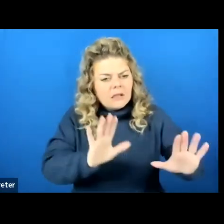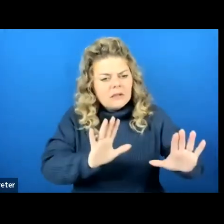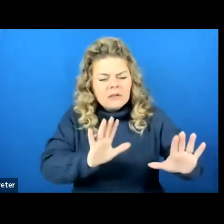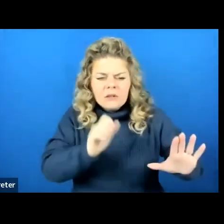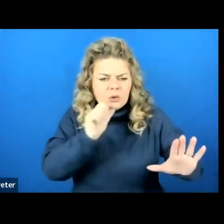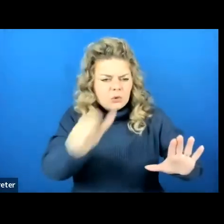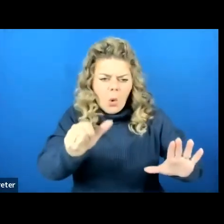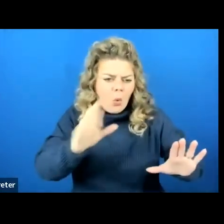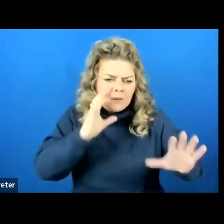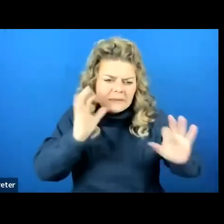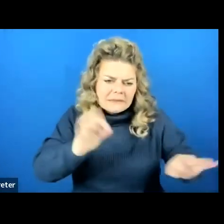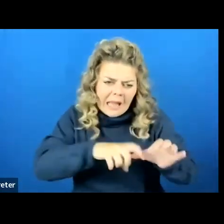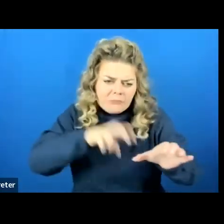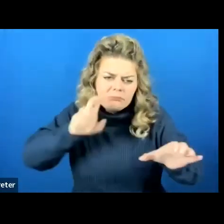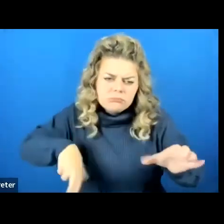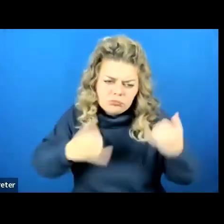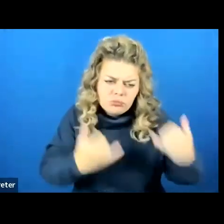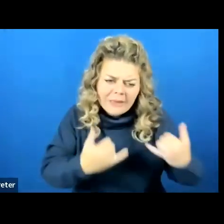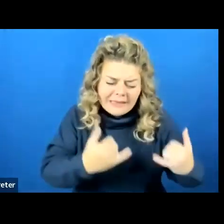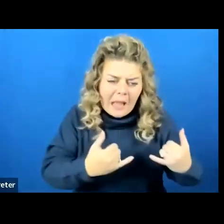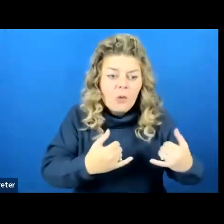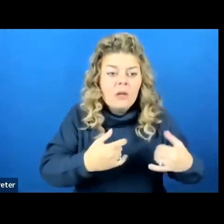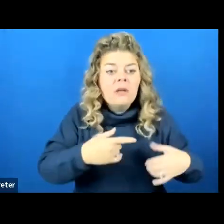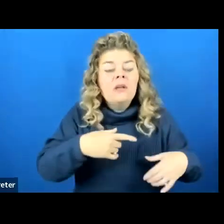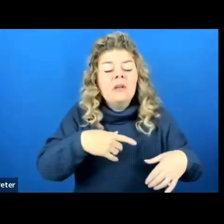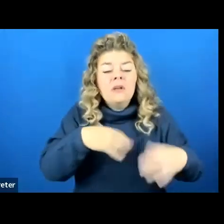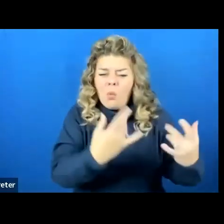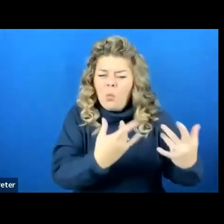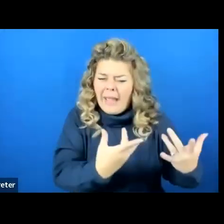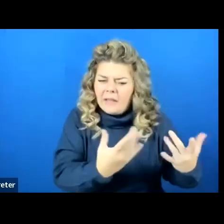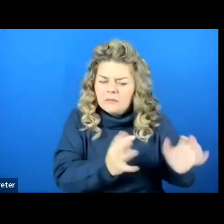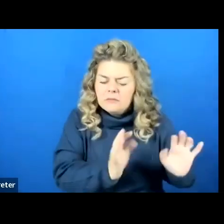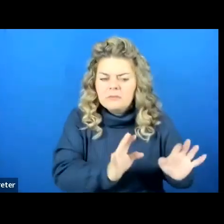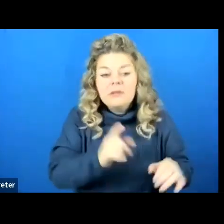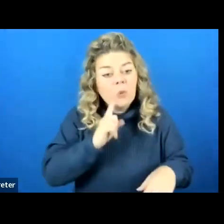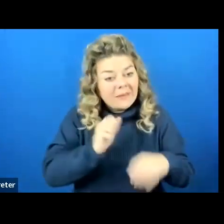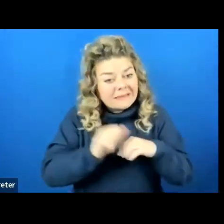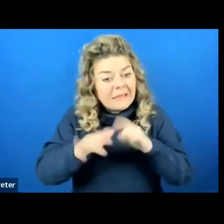to see what was possible. He sent me to CW Plus for an emergency grant,